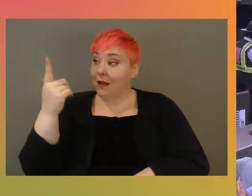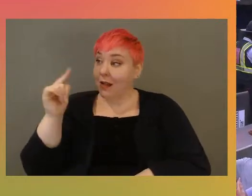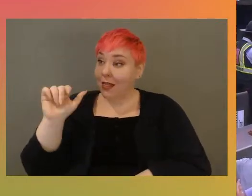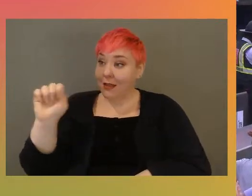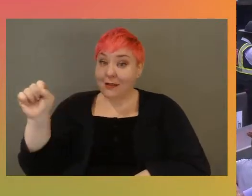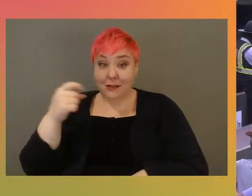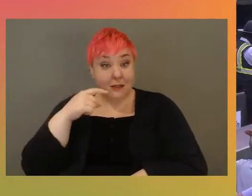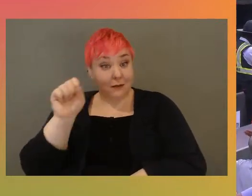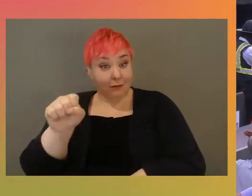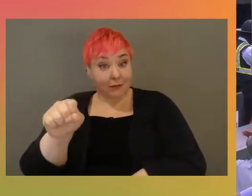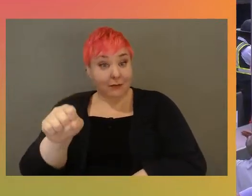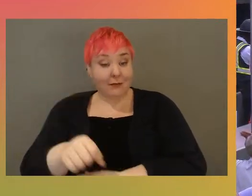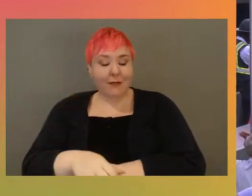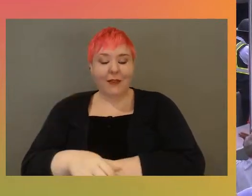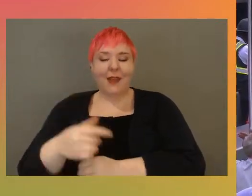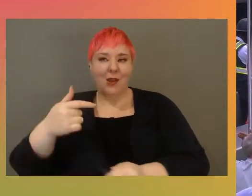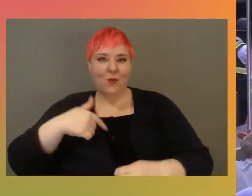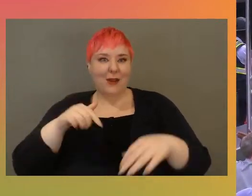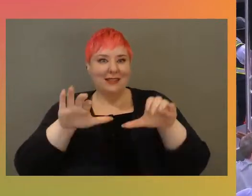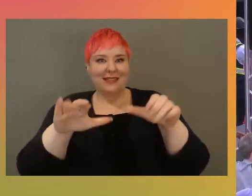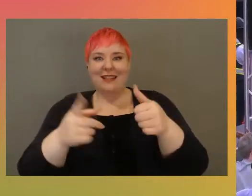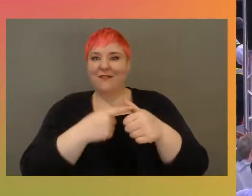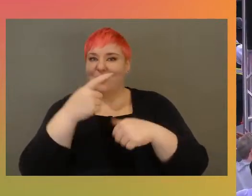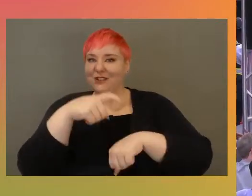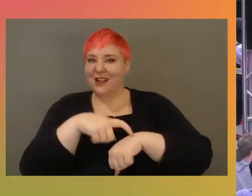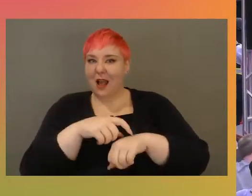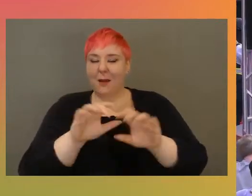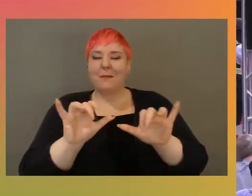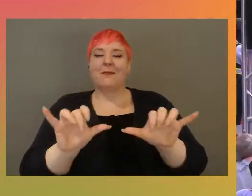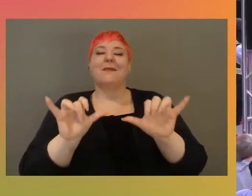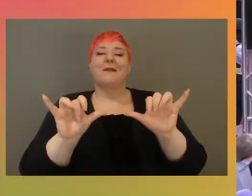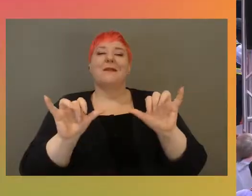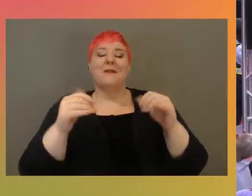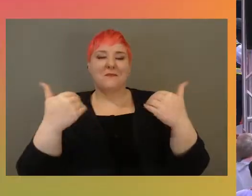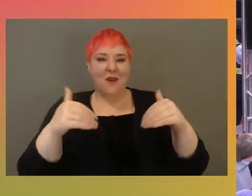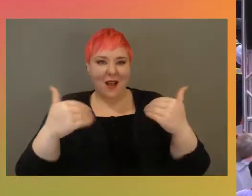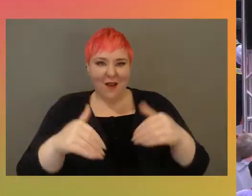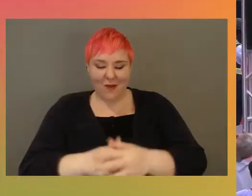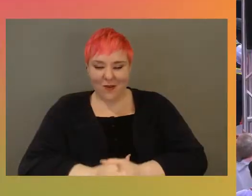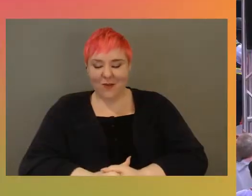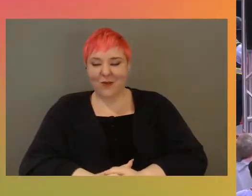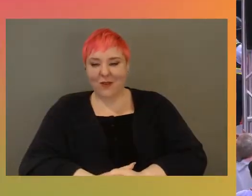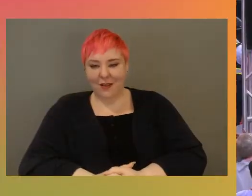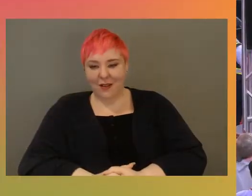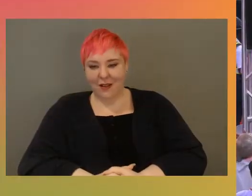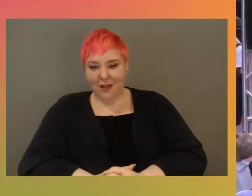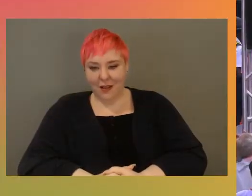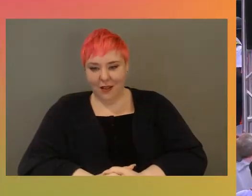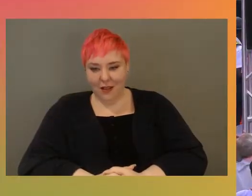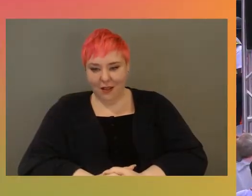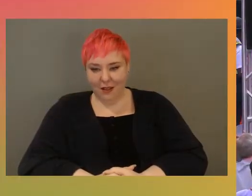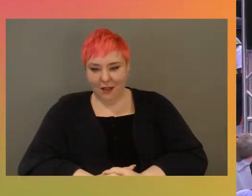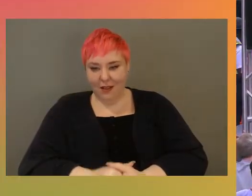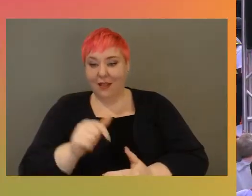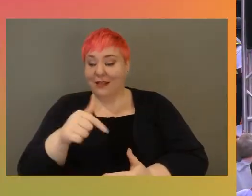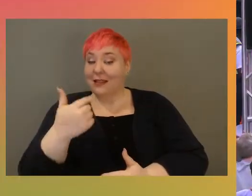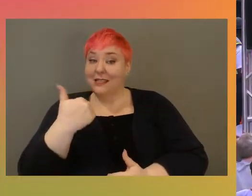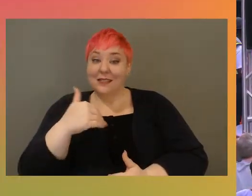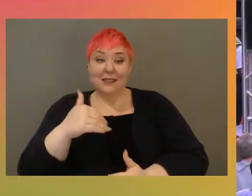FIRST DID IT, WE ARE LIKE REALLY, YOGA IN TIMES SQUARE?